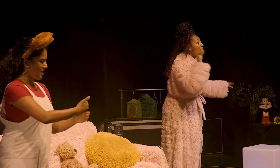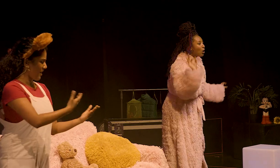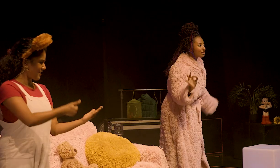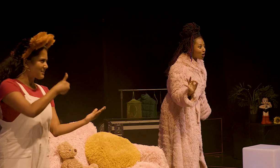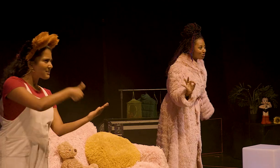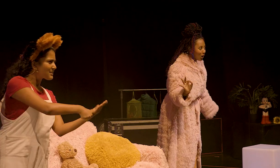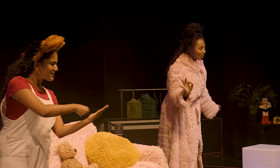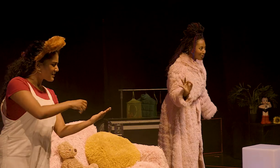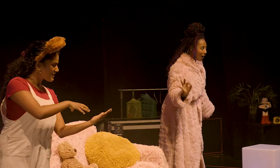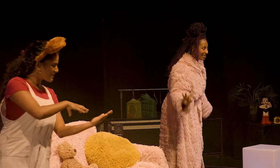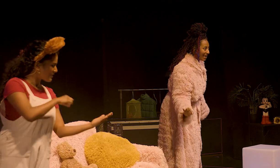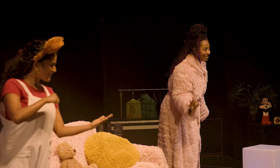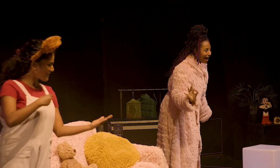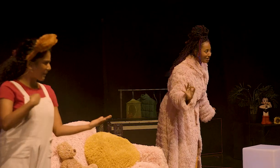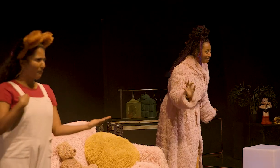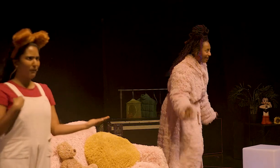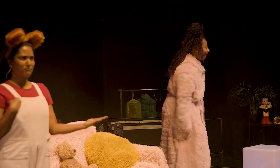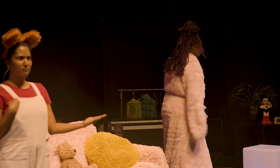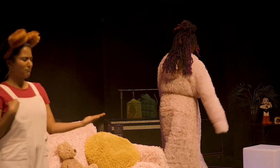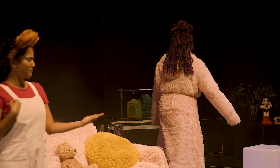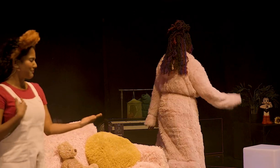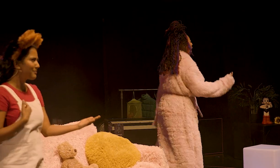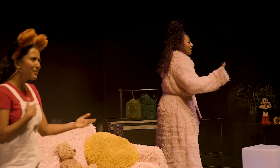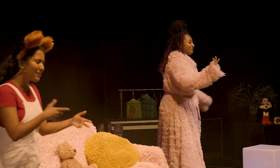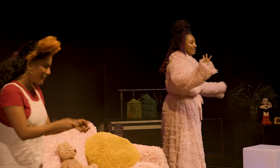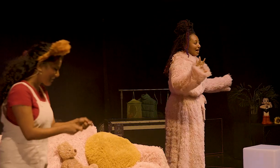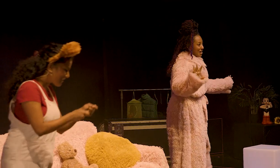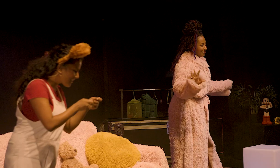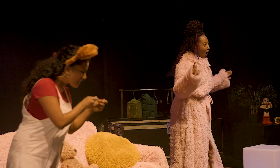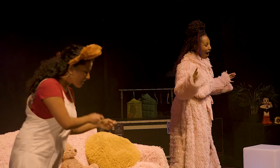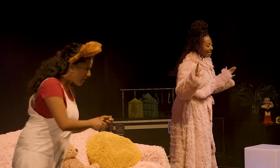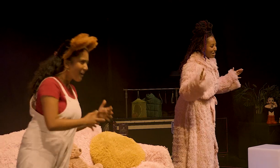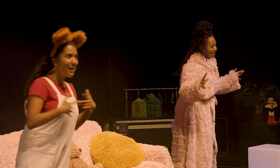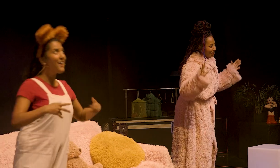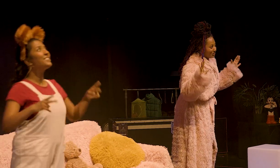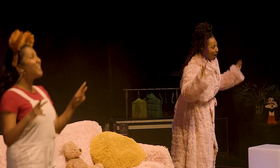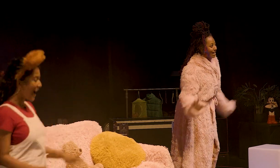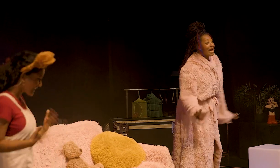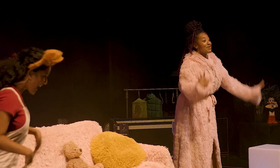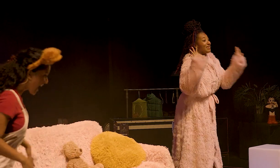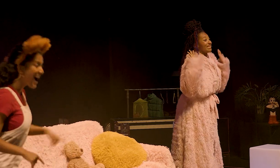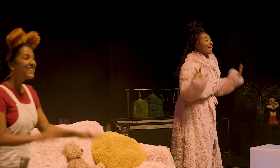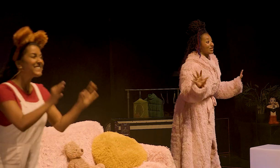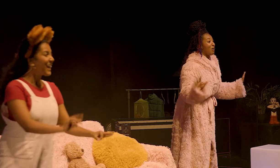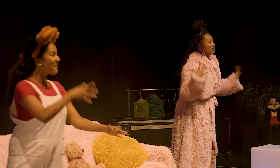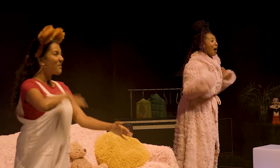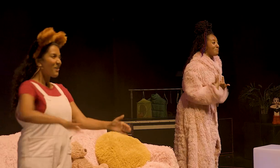Post-It note stuck on a side saying take me. When I lifted that lid I nearly died. They were the exact ones I've been